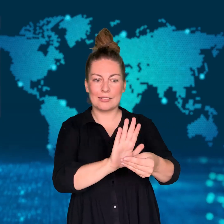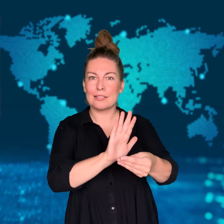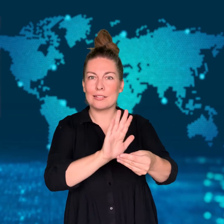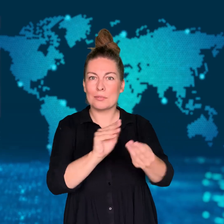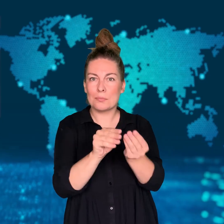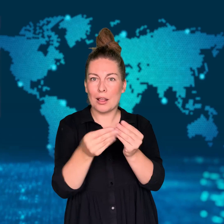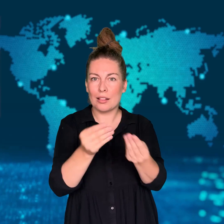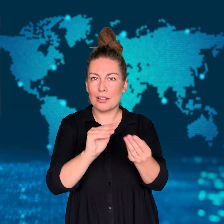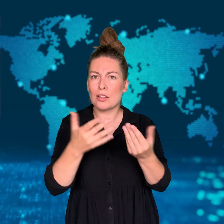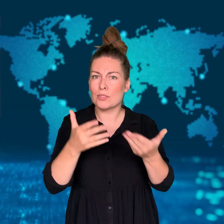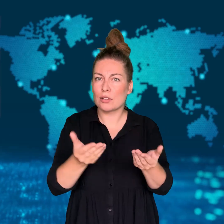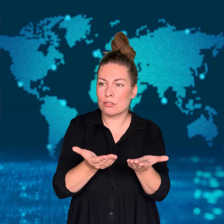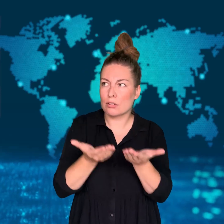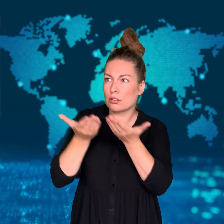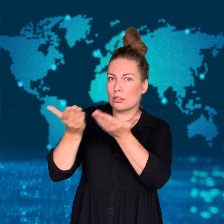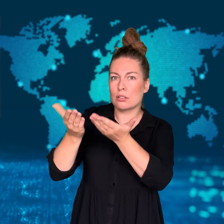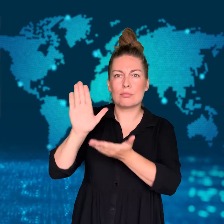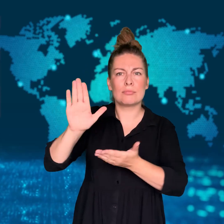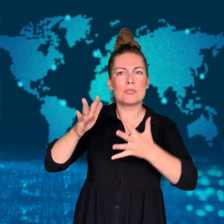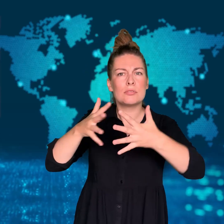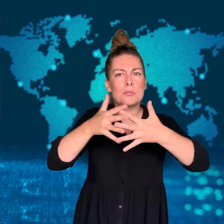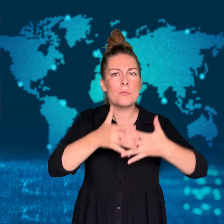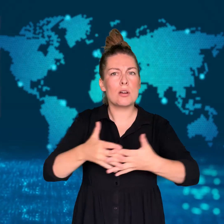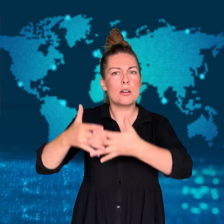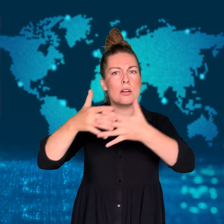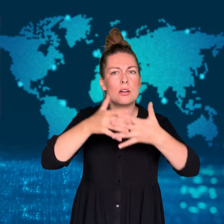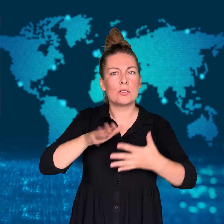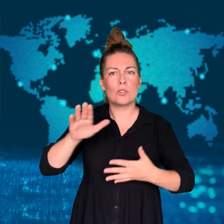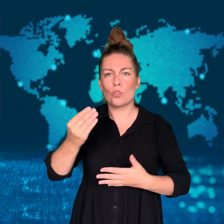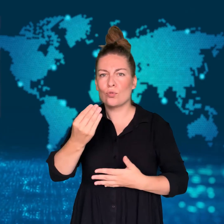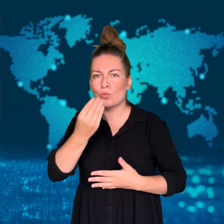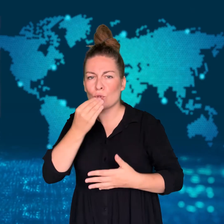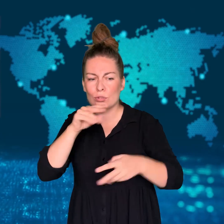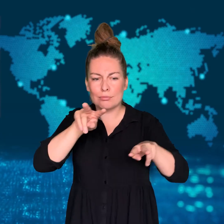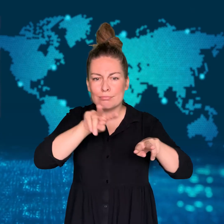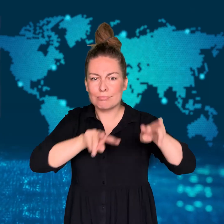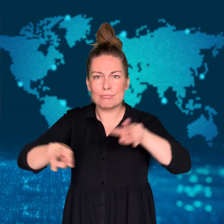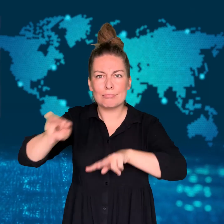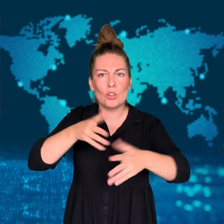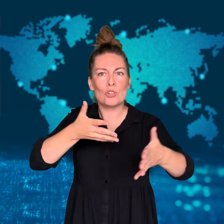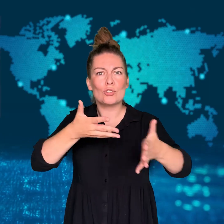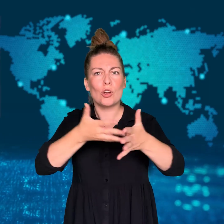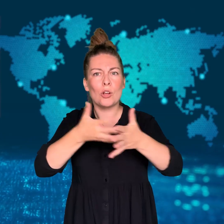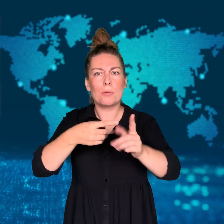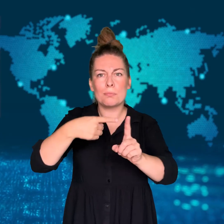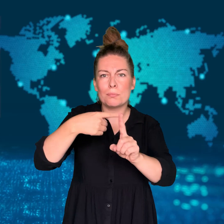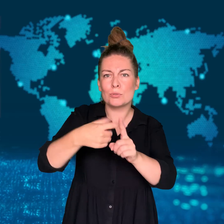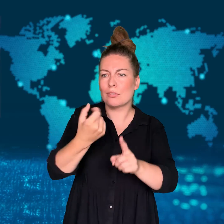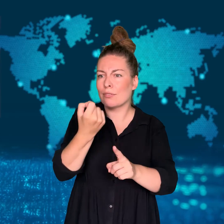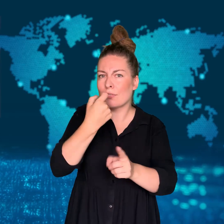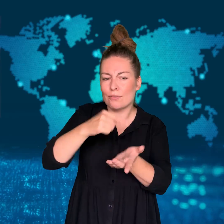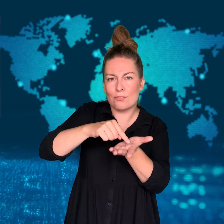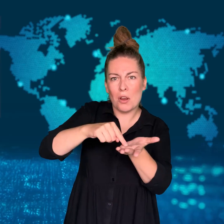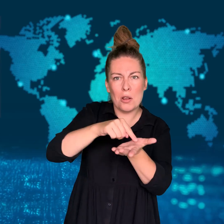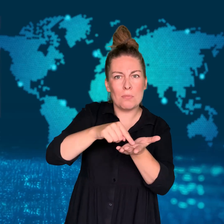When the PET materials were approved by